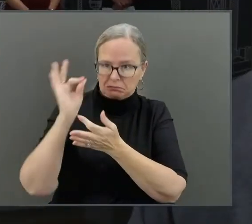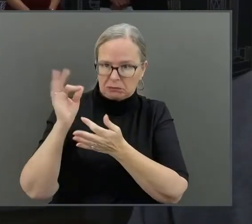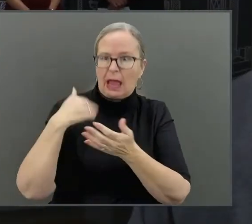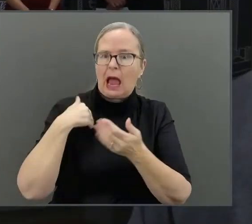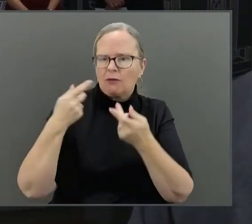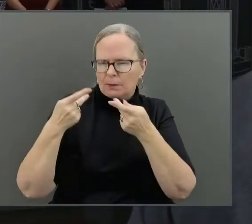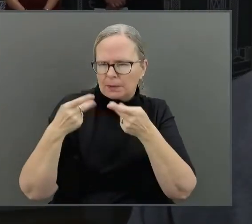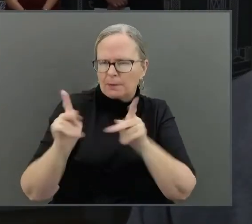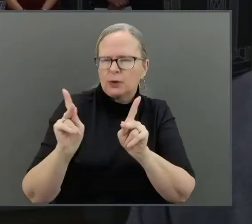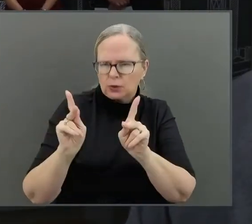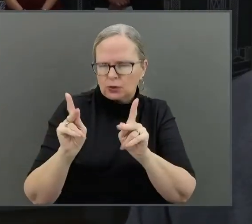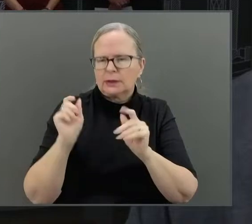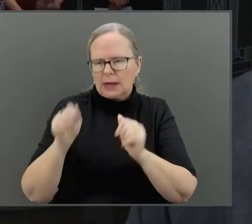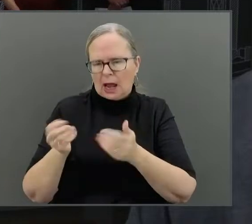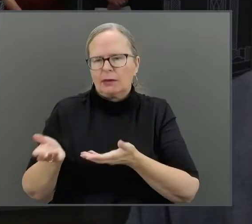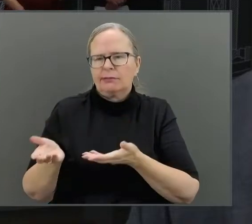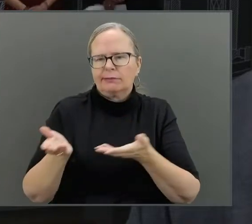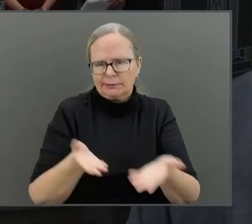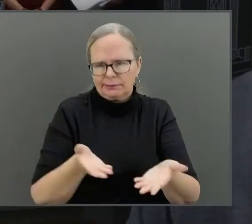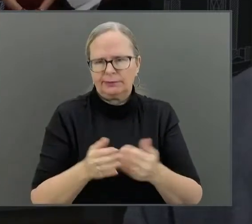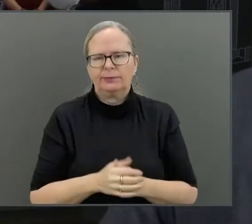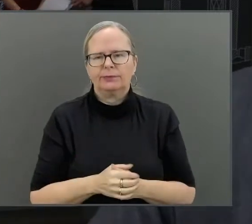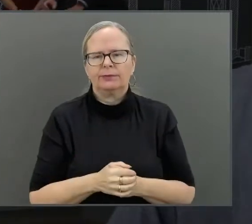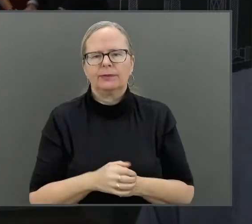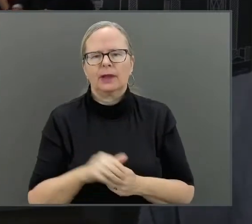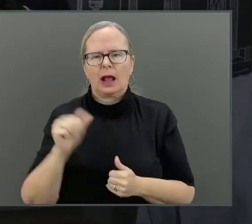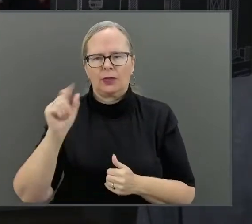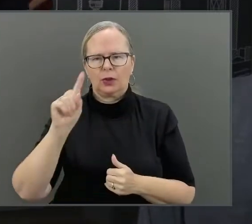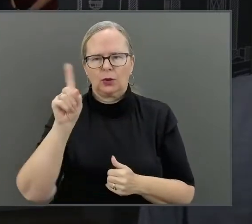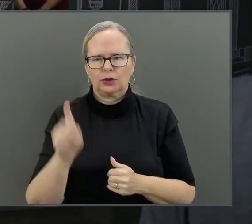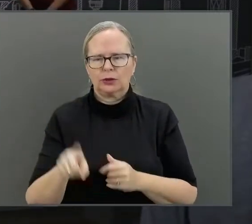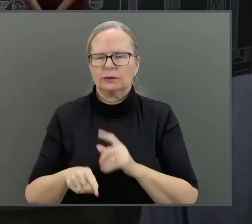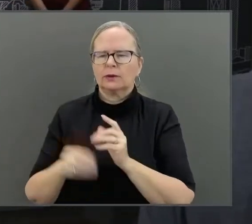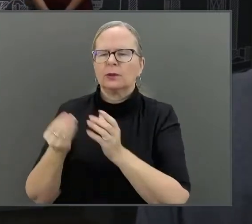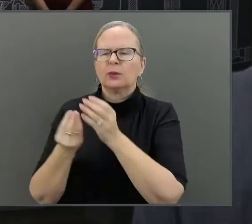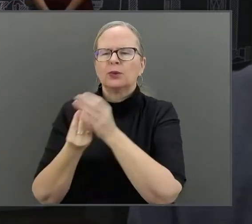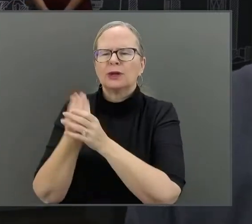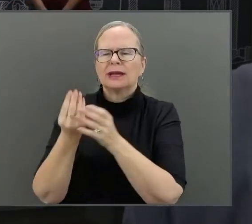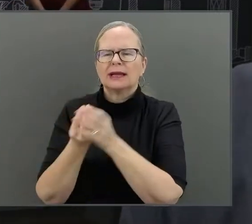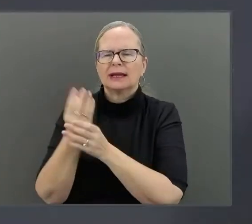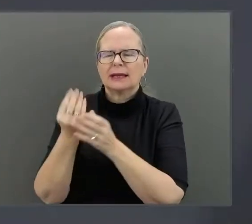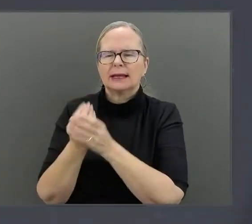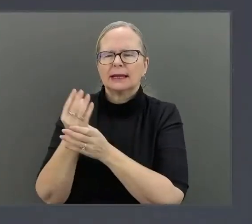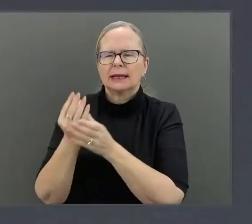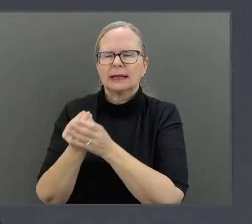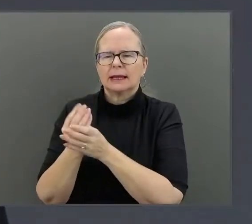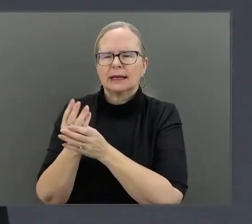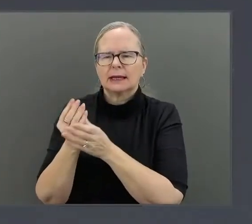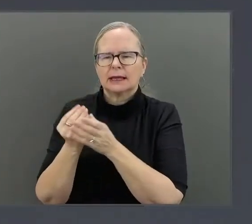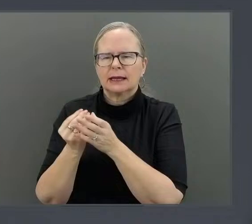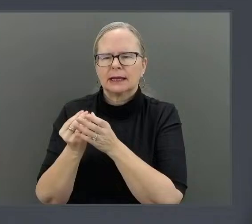as well um you have something yeah he does please I was just going to say so that water is essential